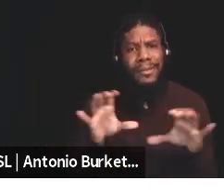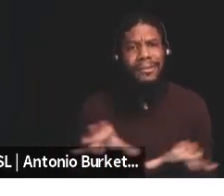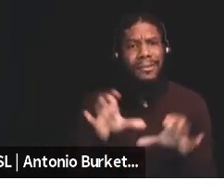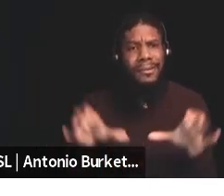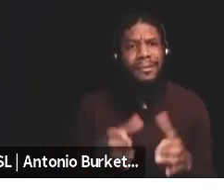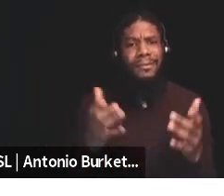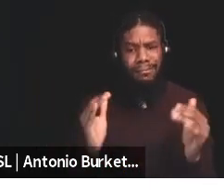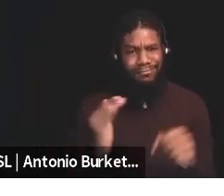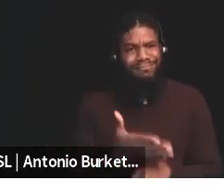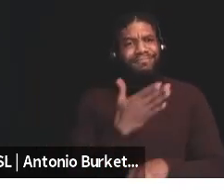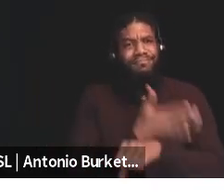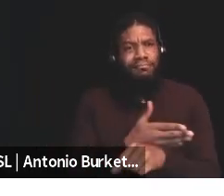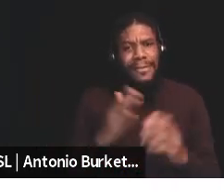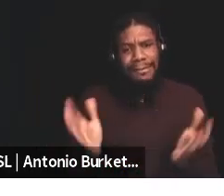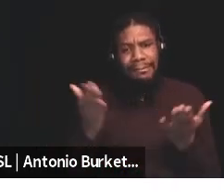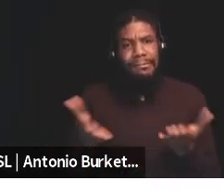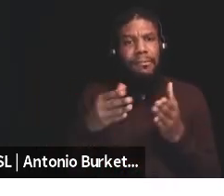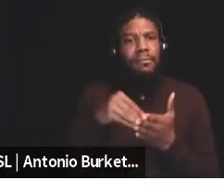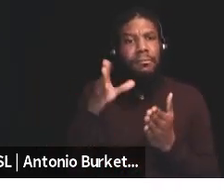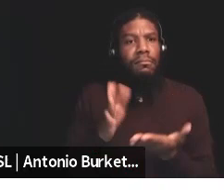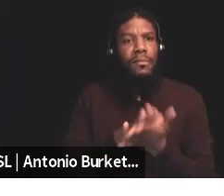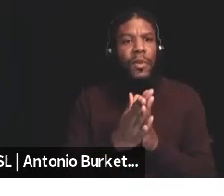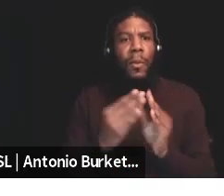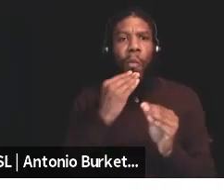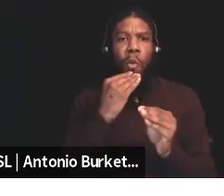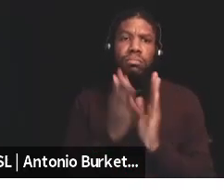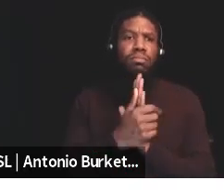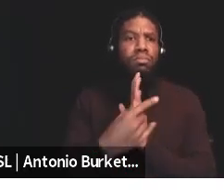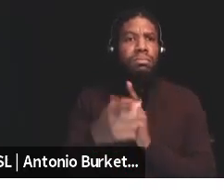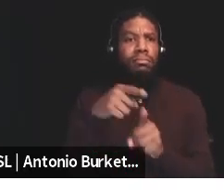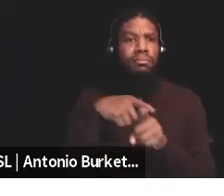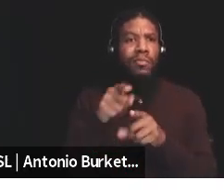and are often incredibly passionate about that work and helping the writing center flourish.